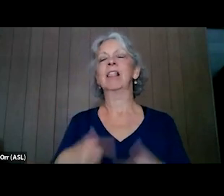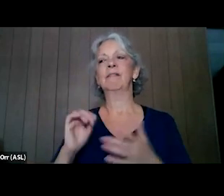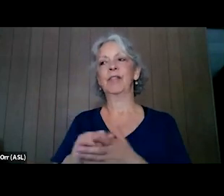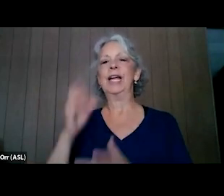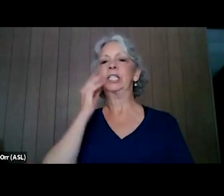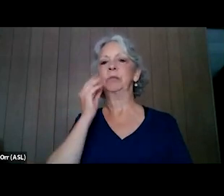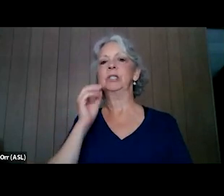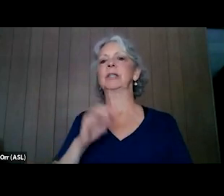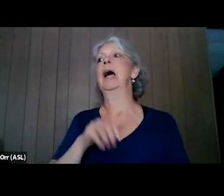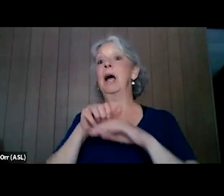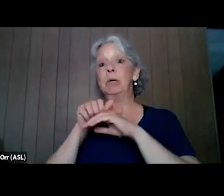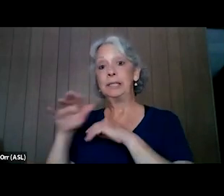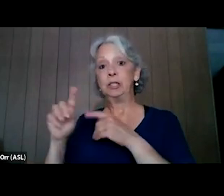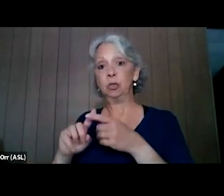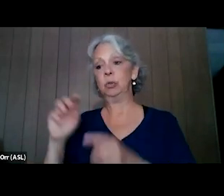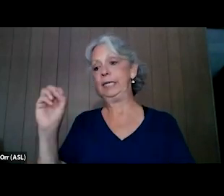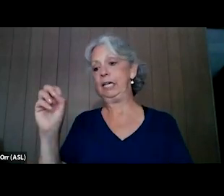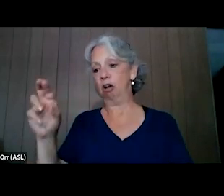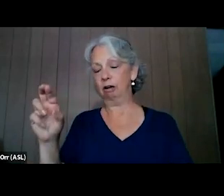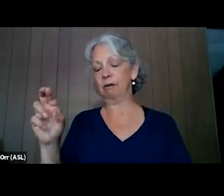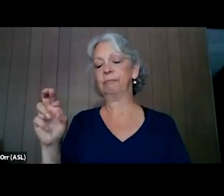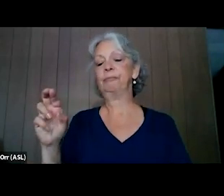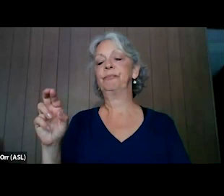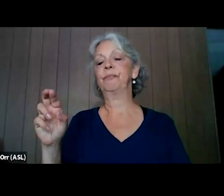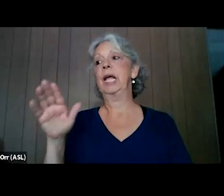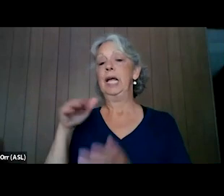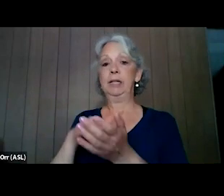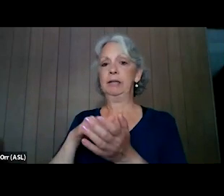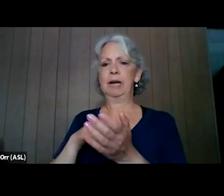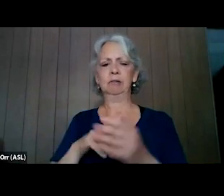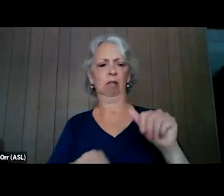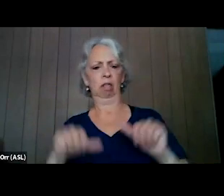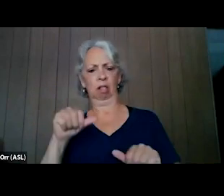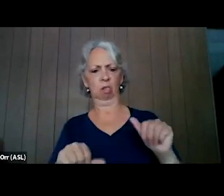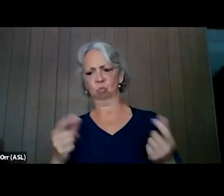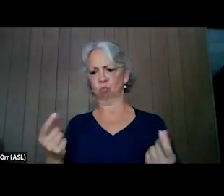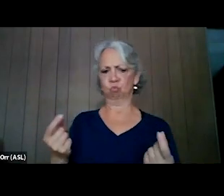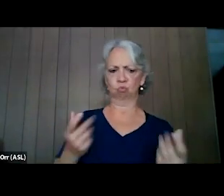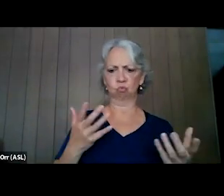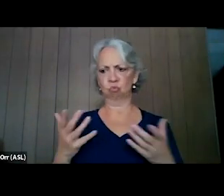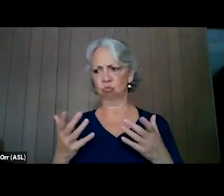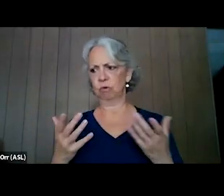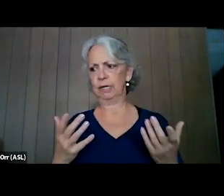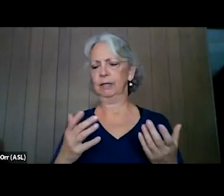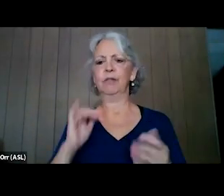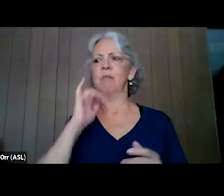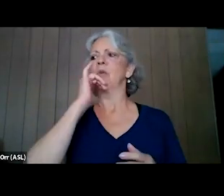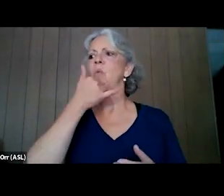to the ER, and the doctors aren't sure what to do. They're mistreating me, I'm telling them,